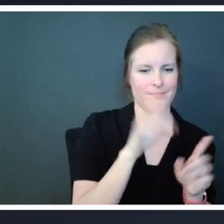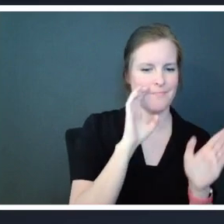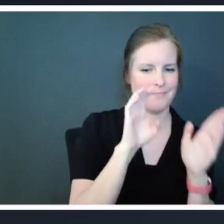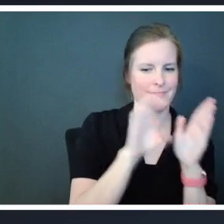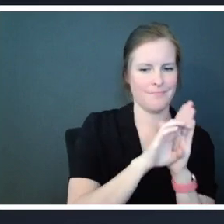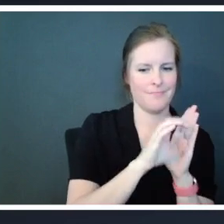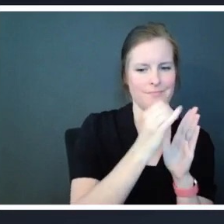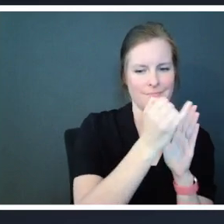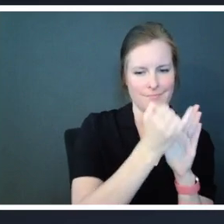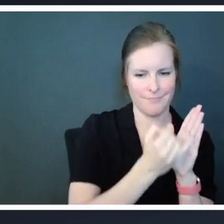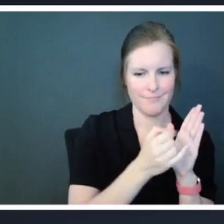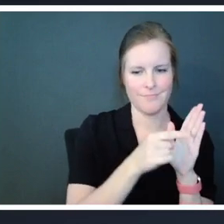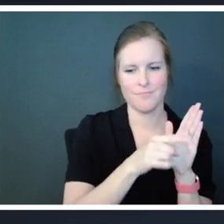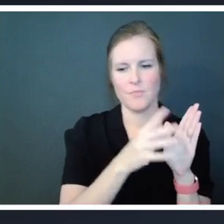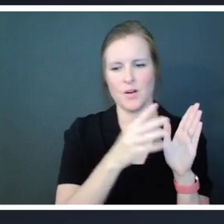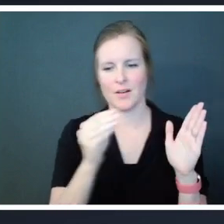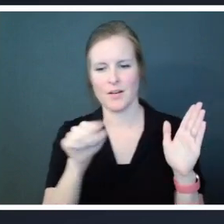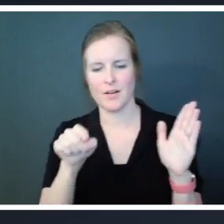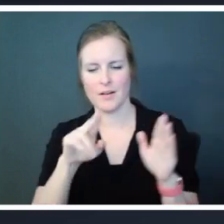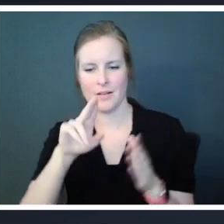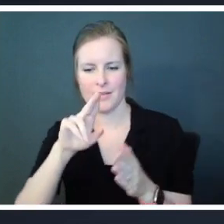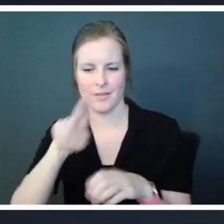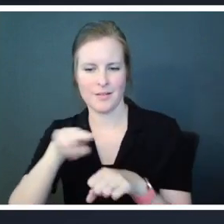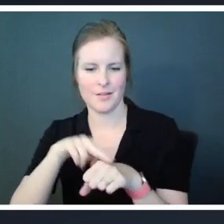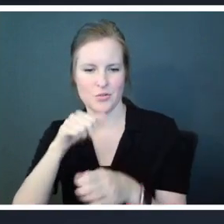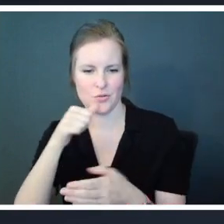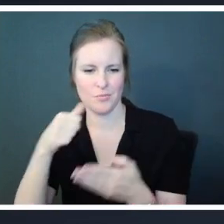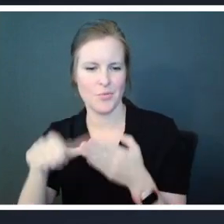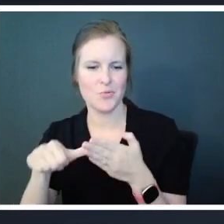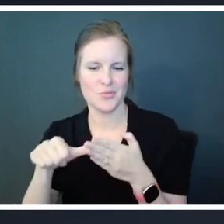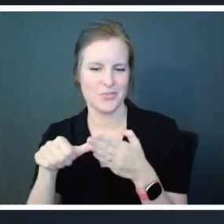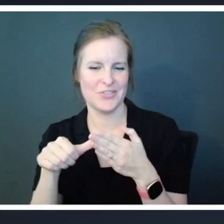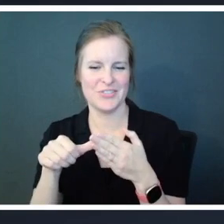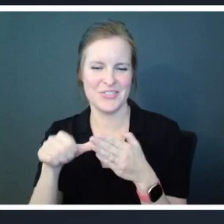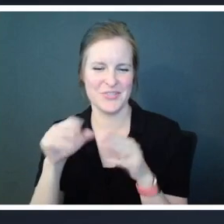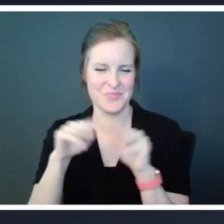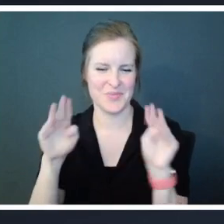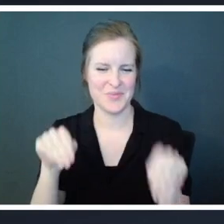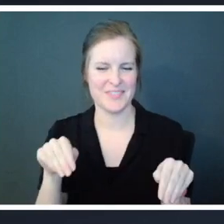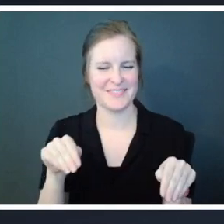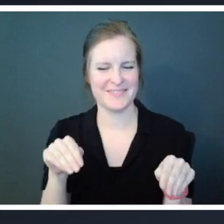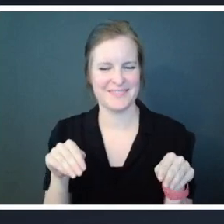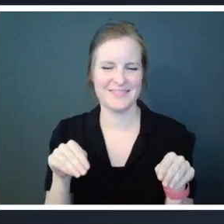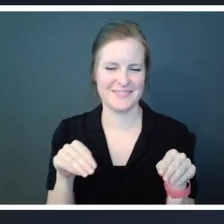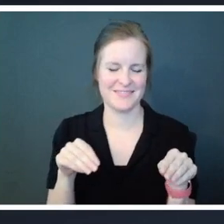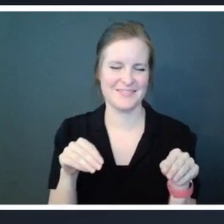Gangloff, and also the Federal Duck Stamp. And really, by observing each object diving deeper